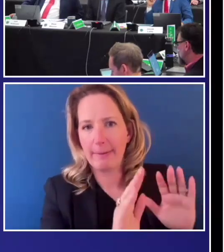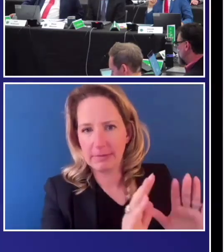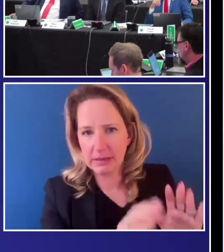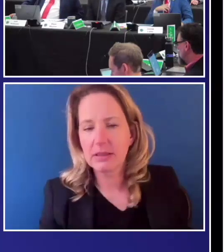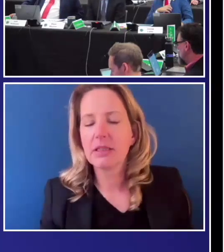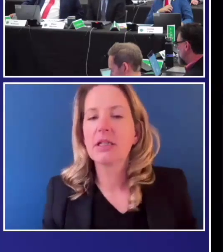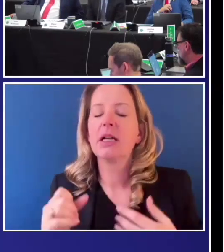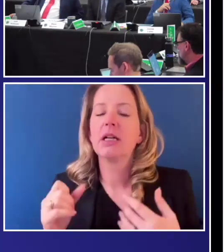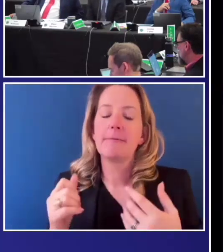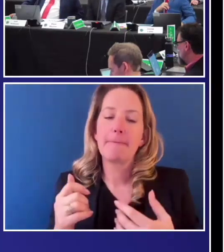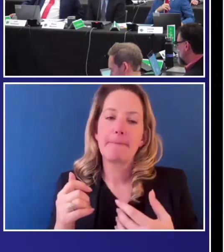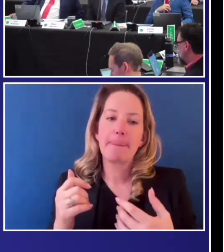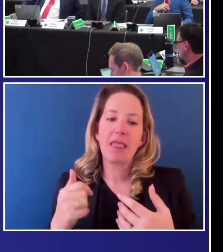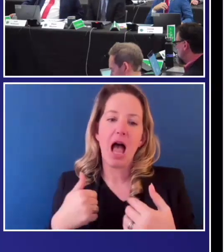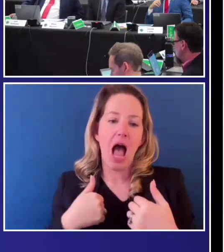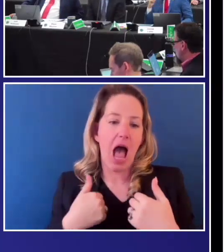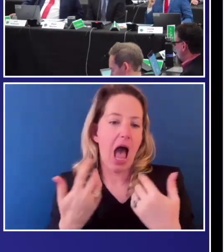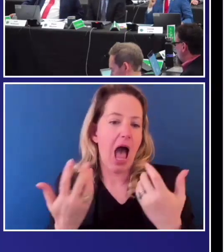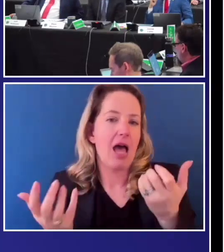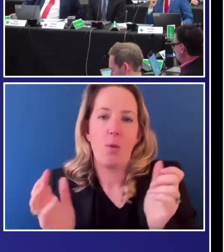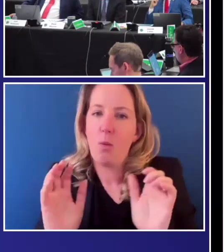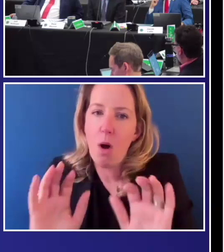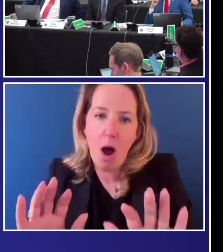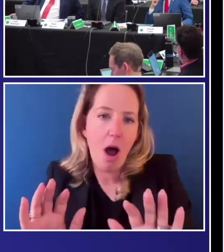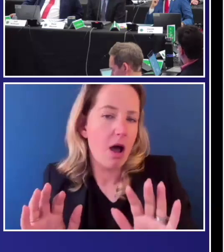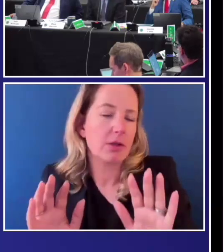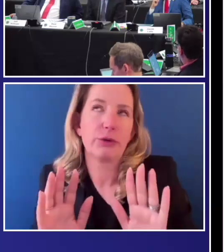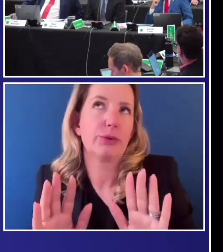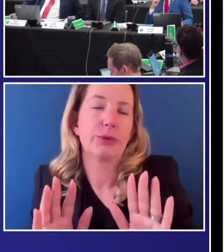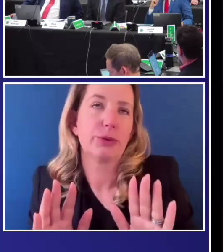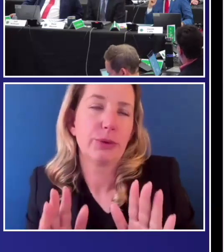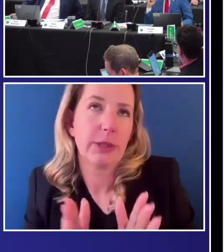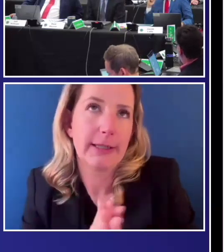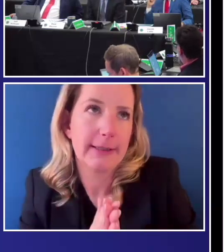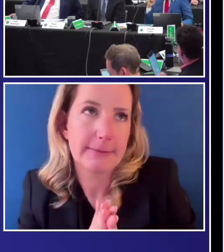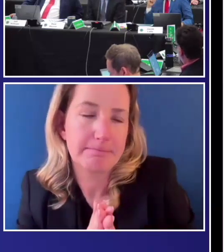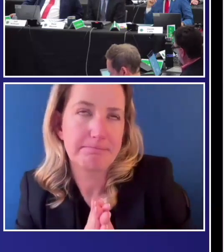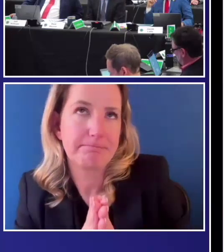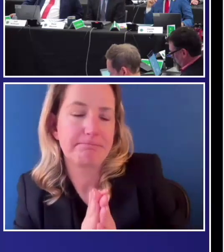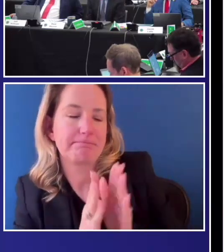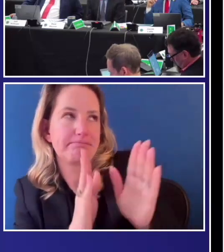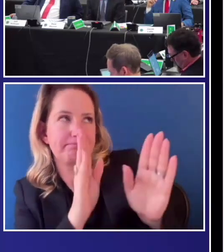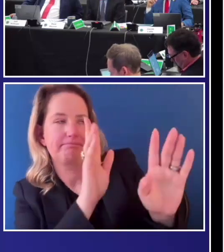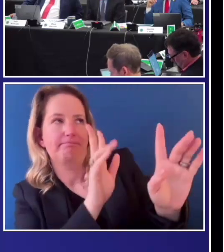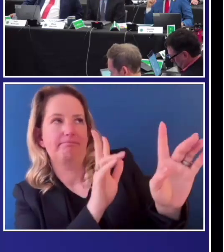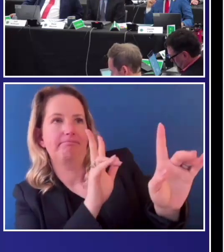you know, ideas of what the Congress was really thinking here, but that, that is our understanding here.